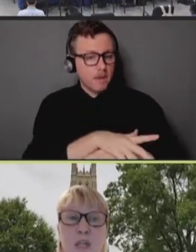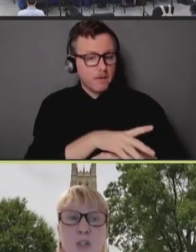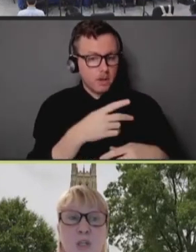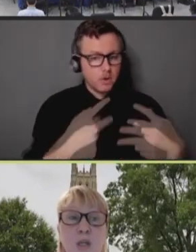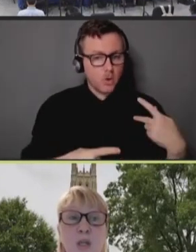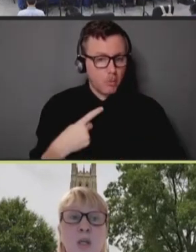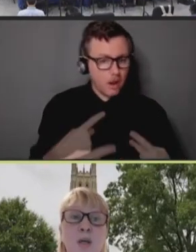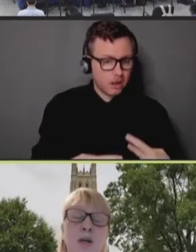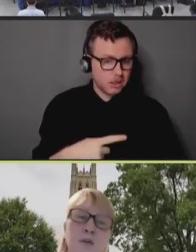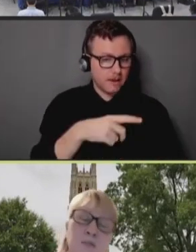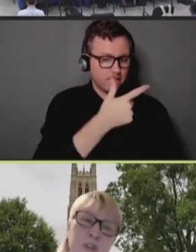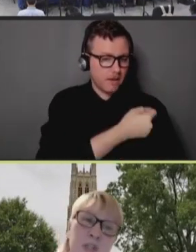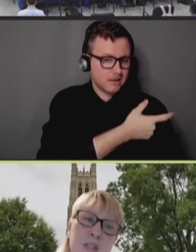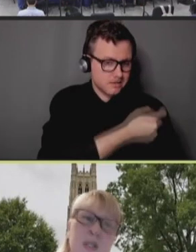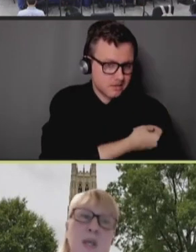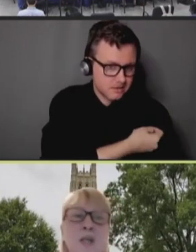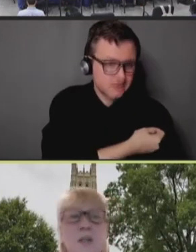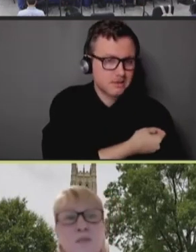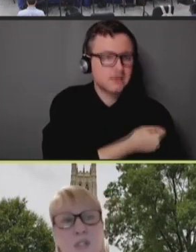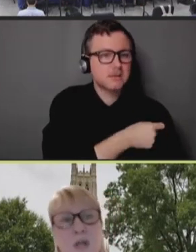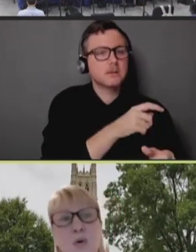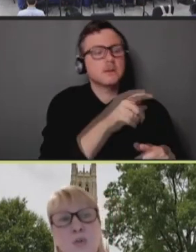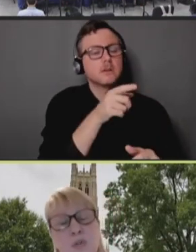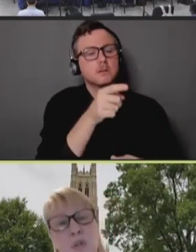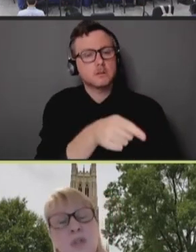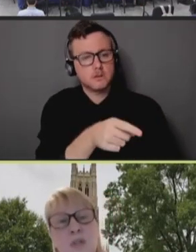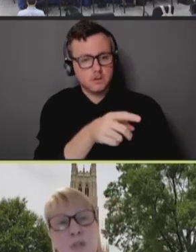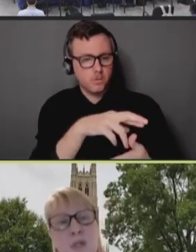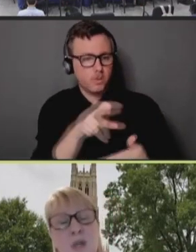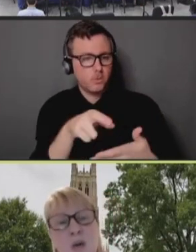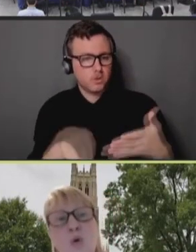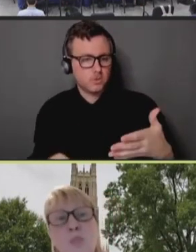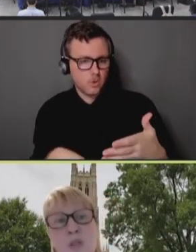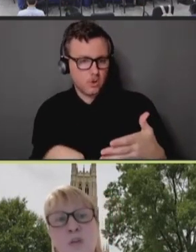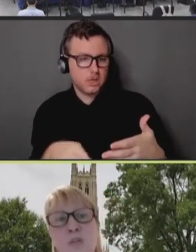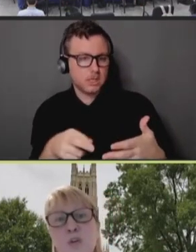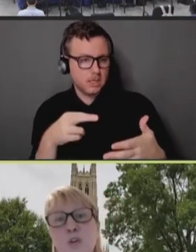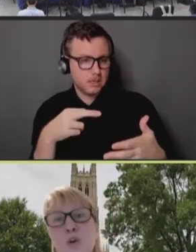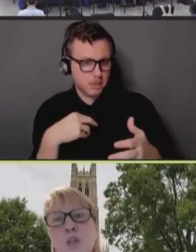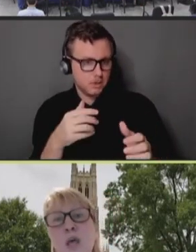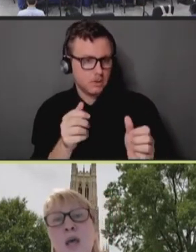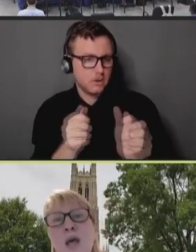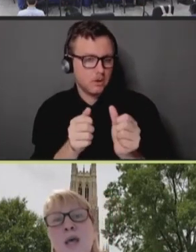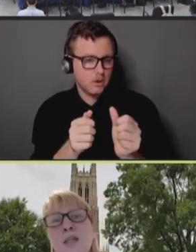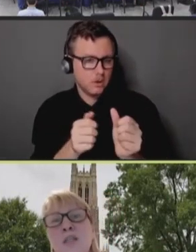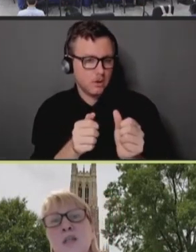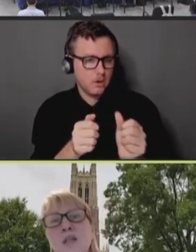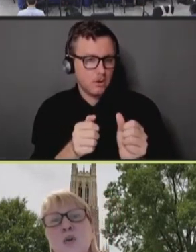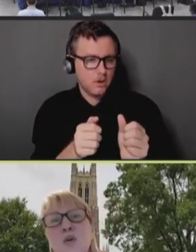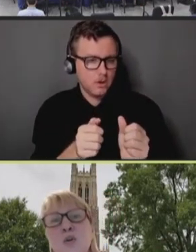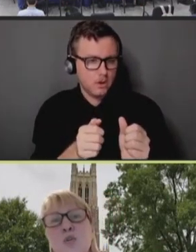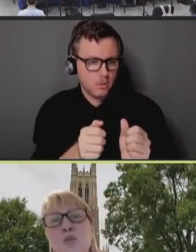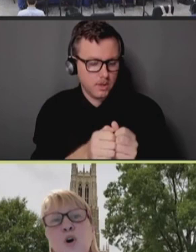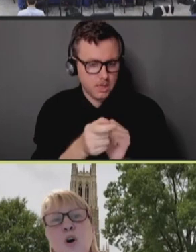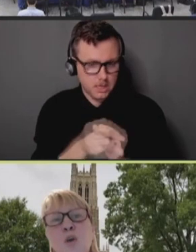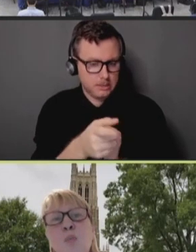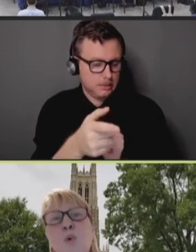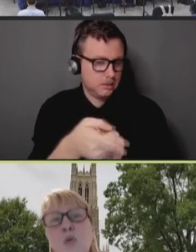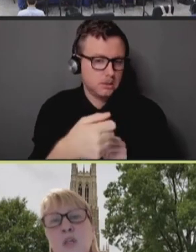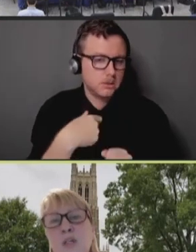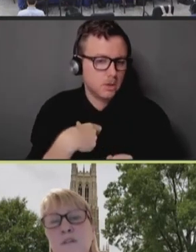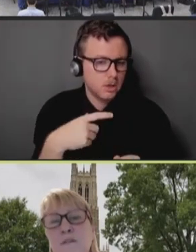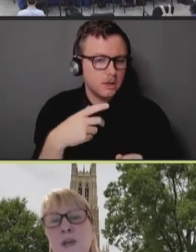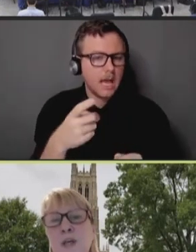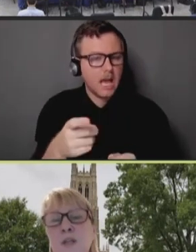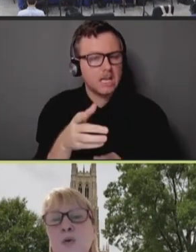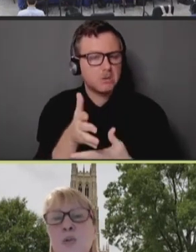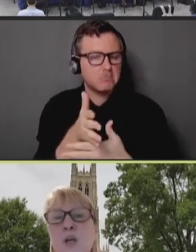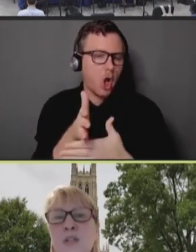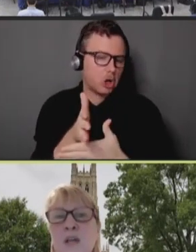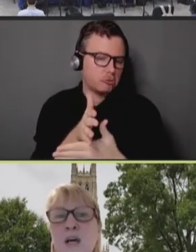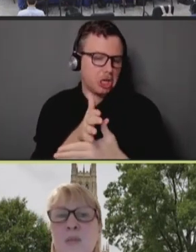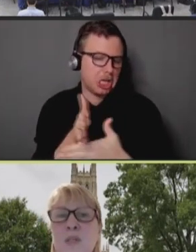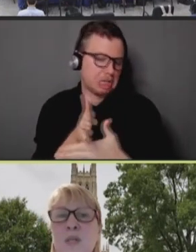This result is accompanied by flu shot and it has a sort of moderate effect on Alzheimer's